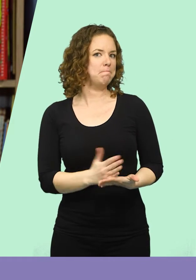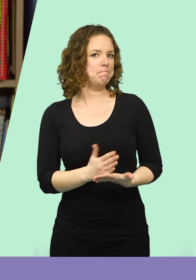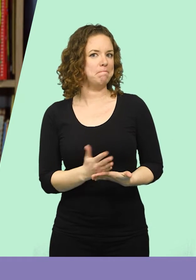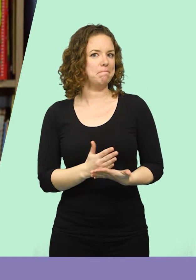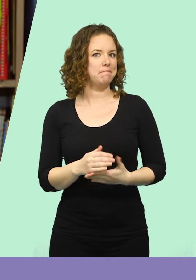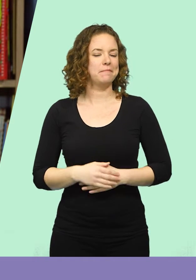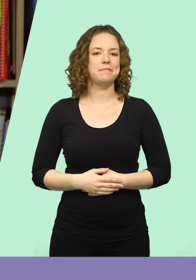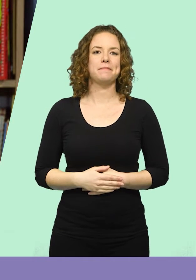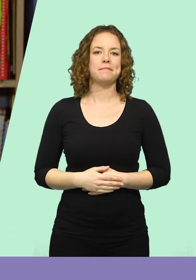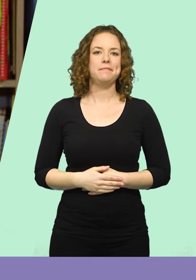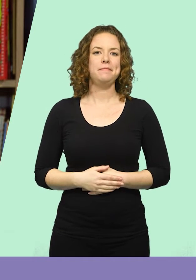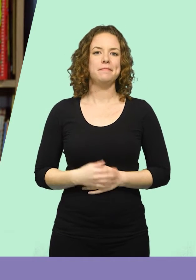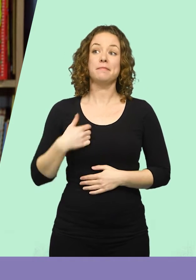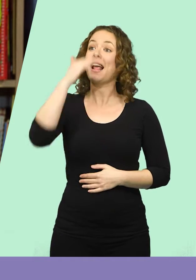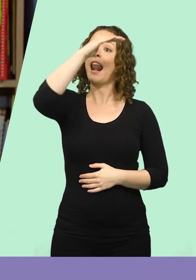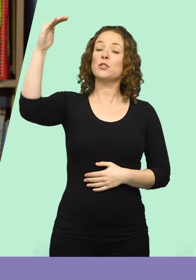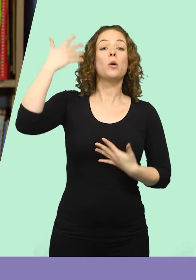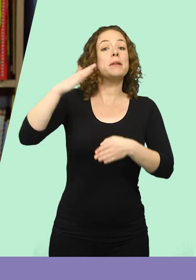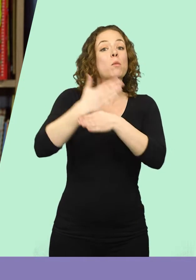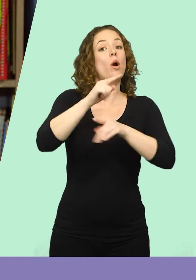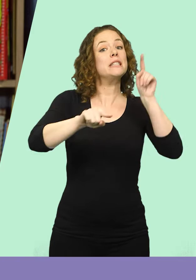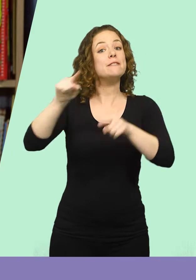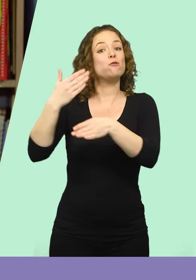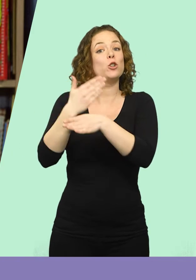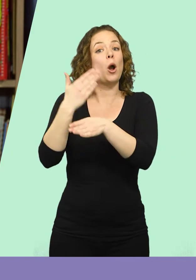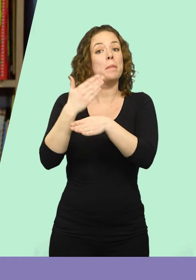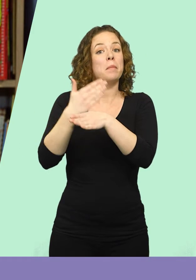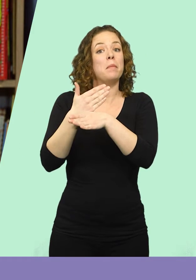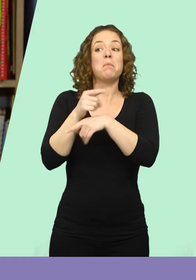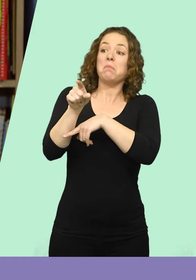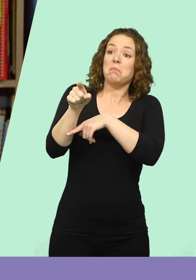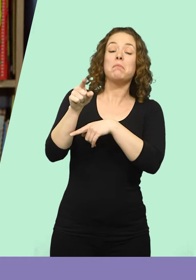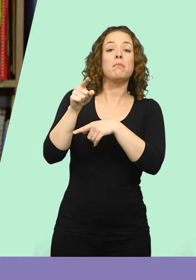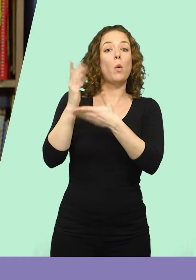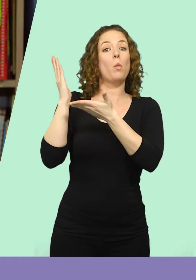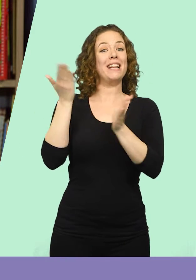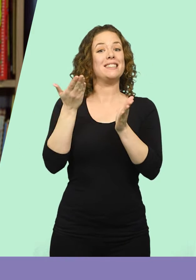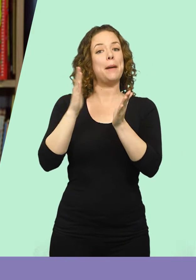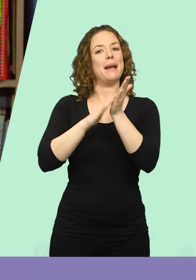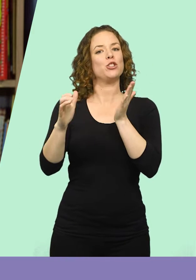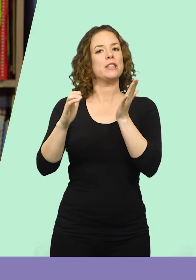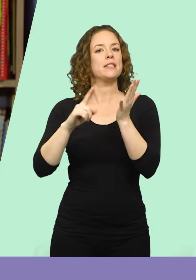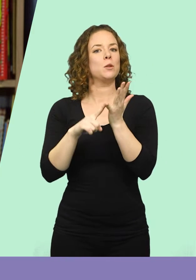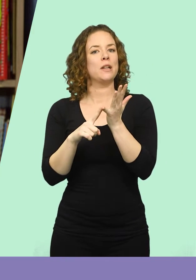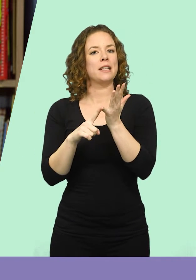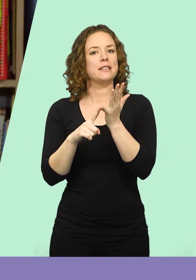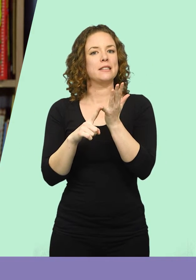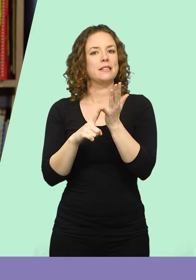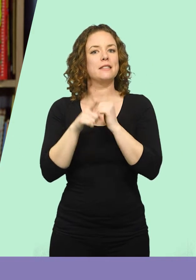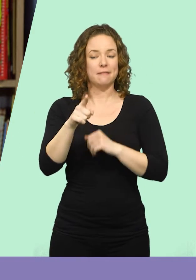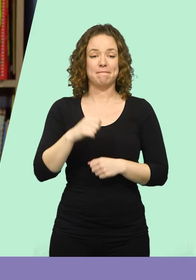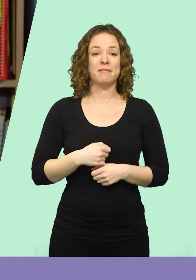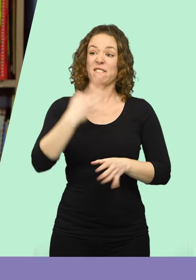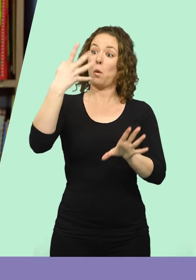As an adult I've had a couple of other jobs outside education, one was a waiter